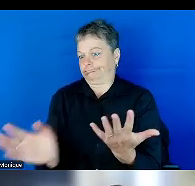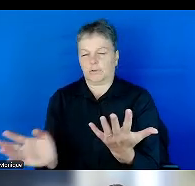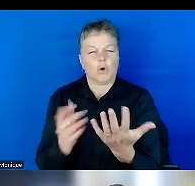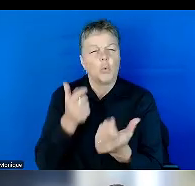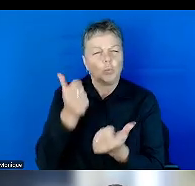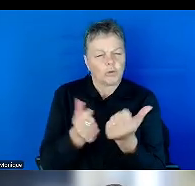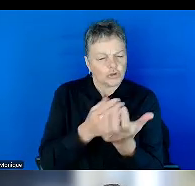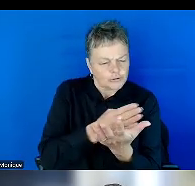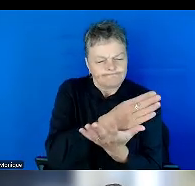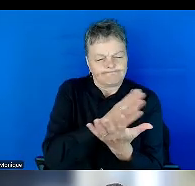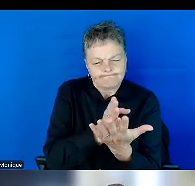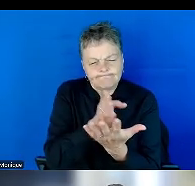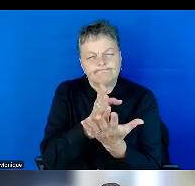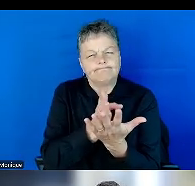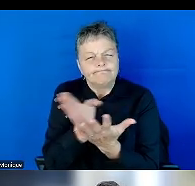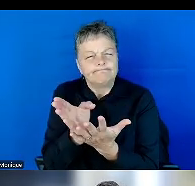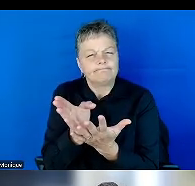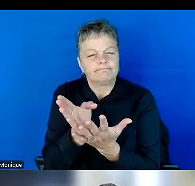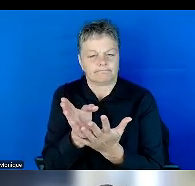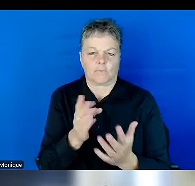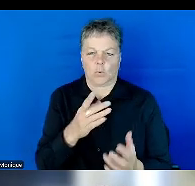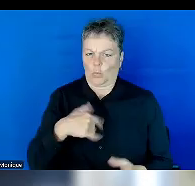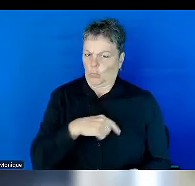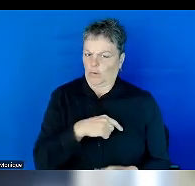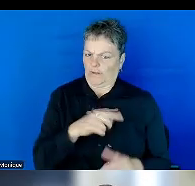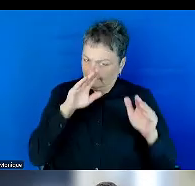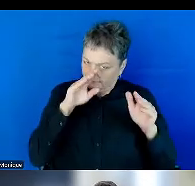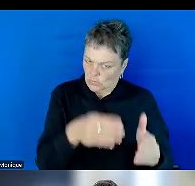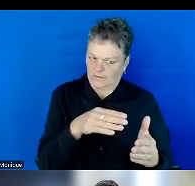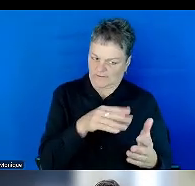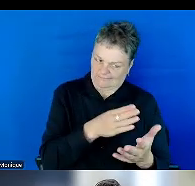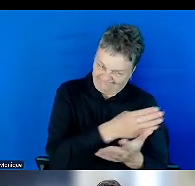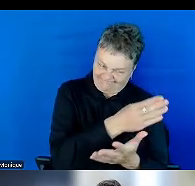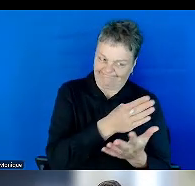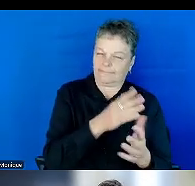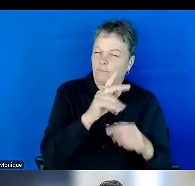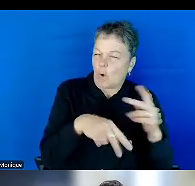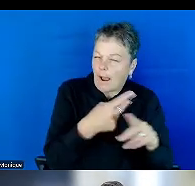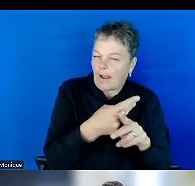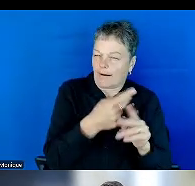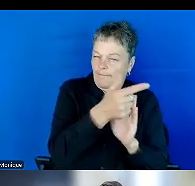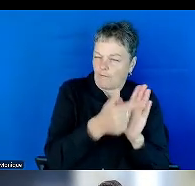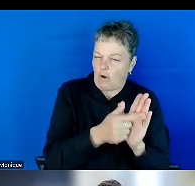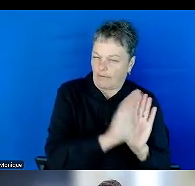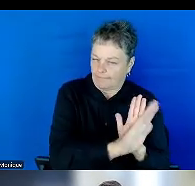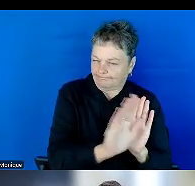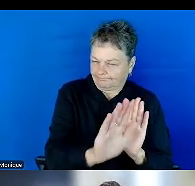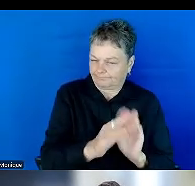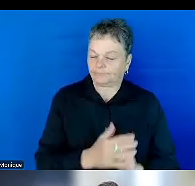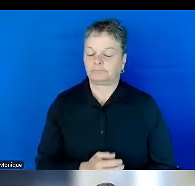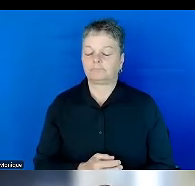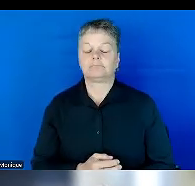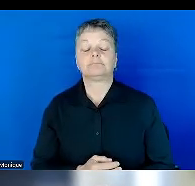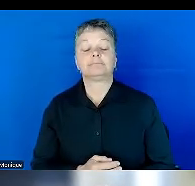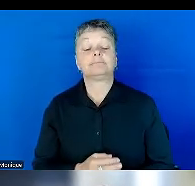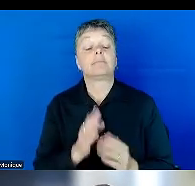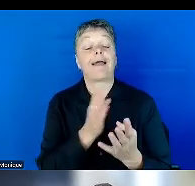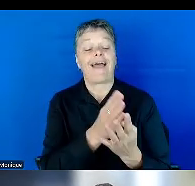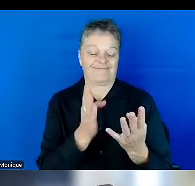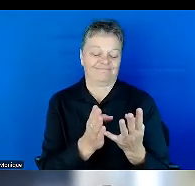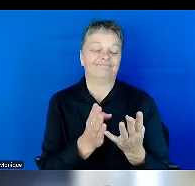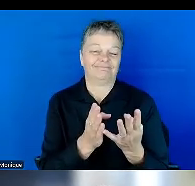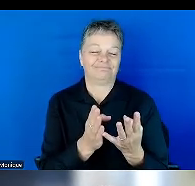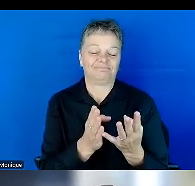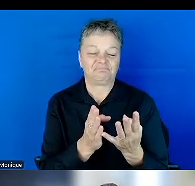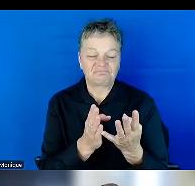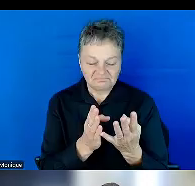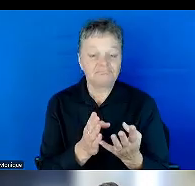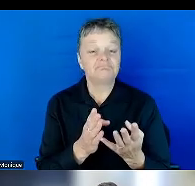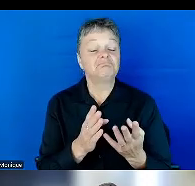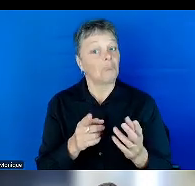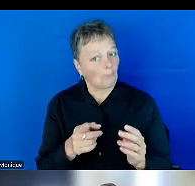areas of the law that we focus on. And finally, um we'll uh talk a bit about how you can contact Arch